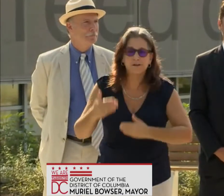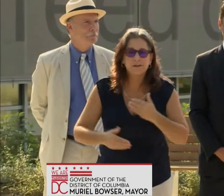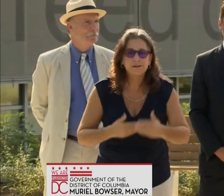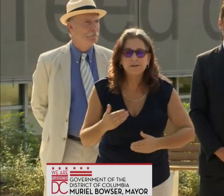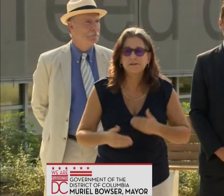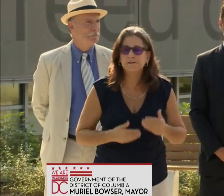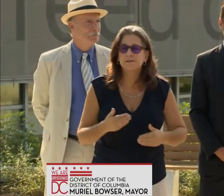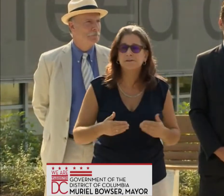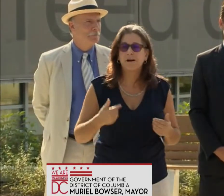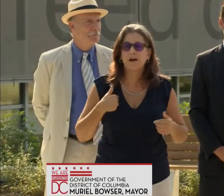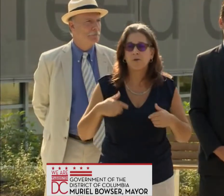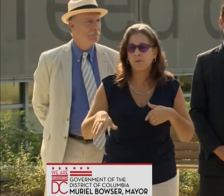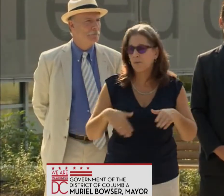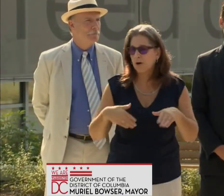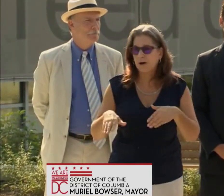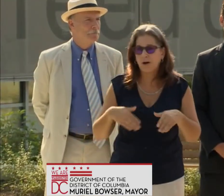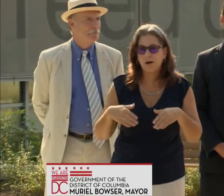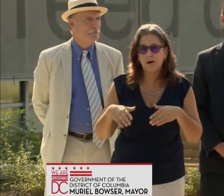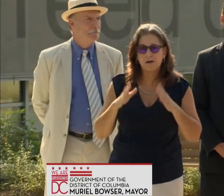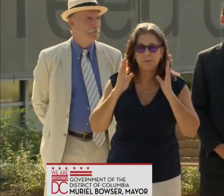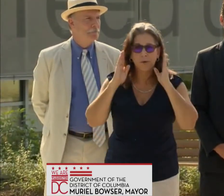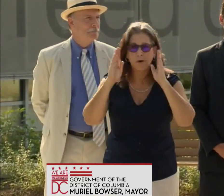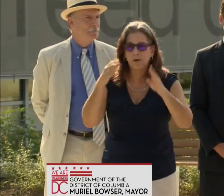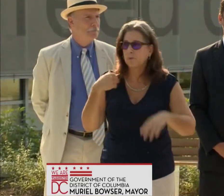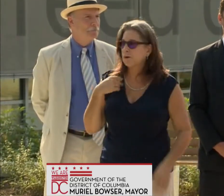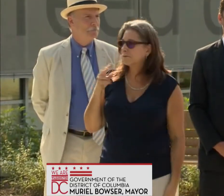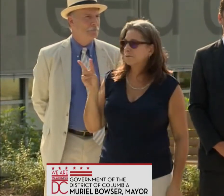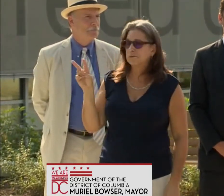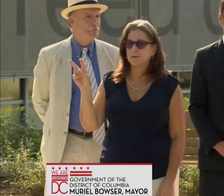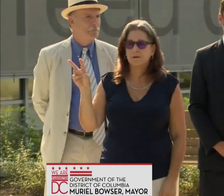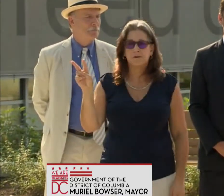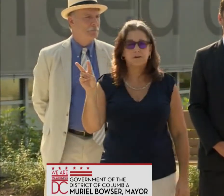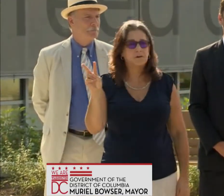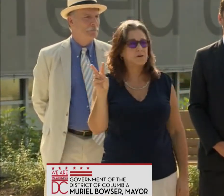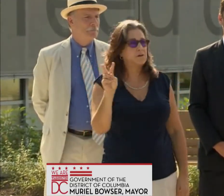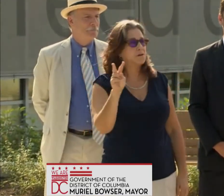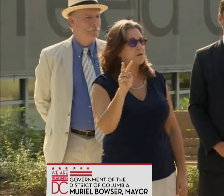just a few weeks ago and see the transformation was incredible it made